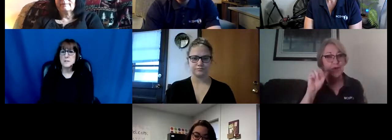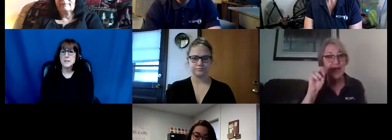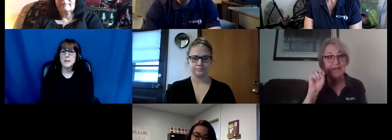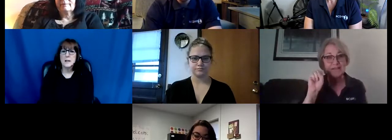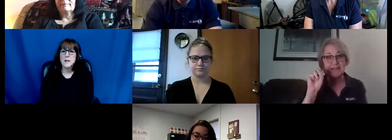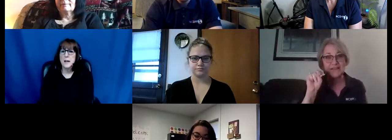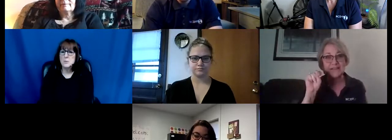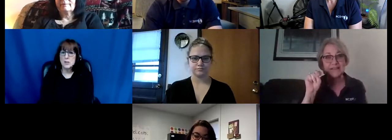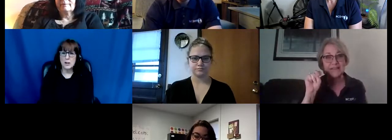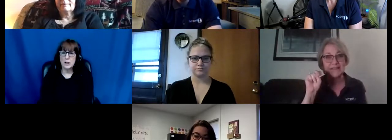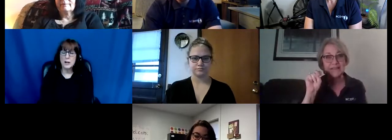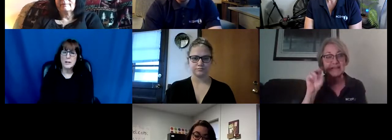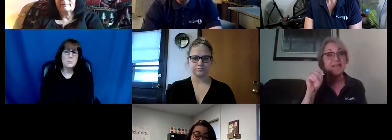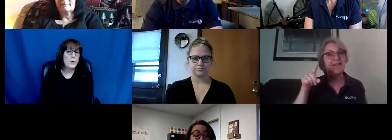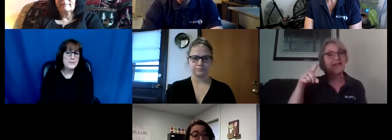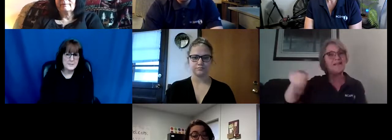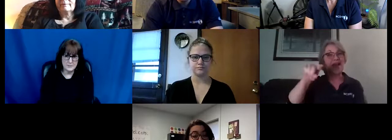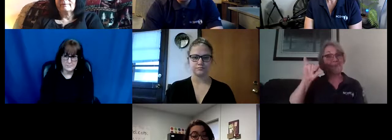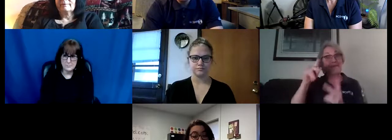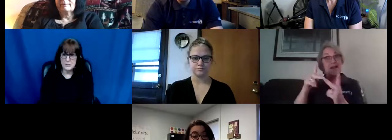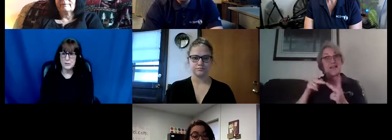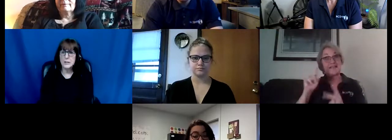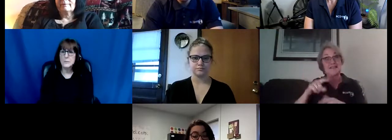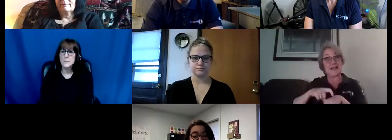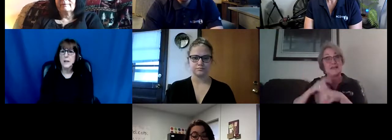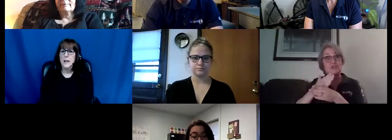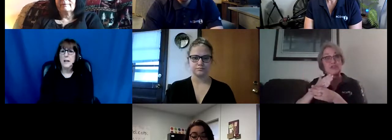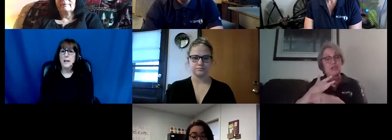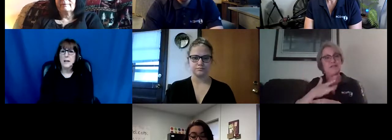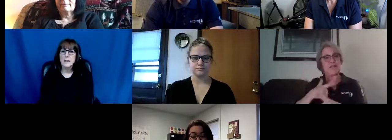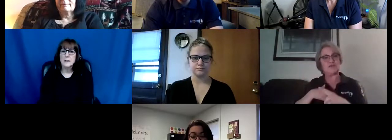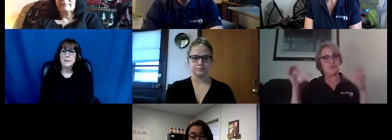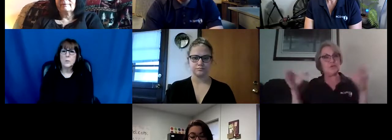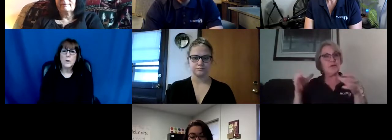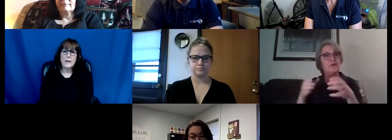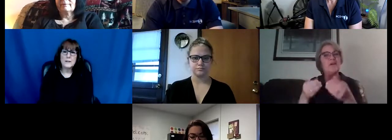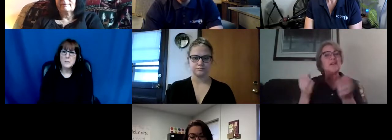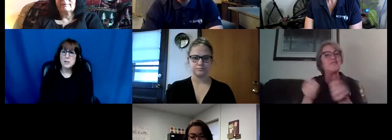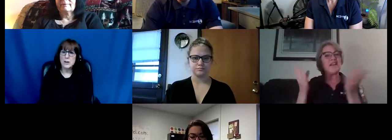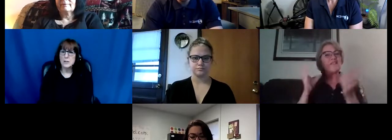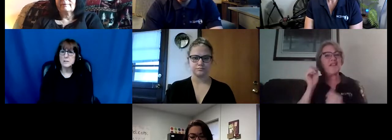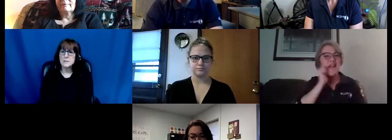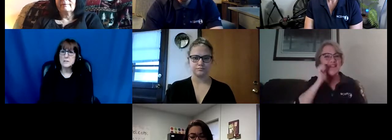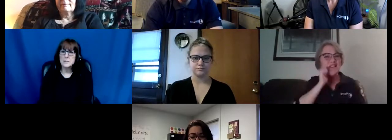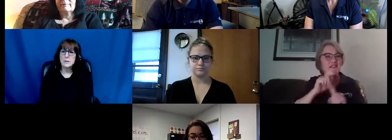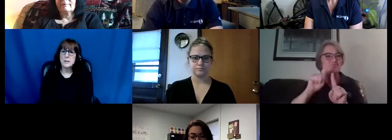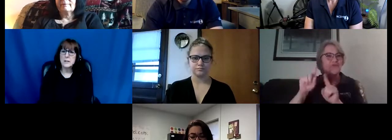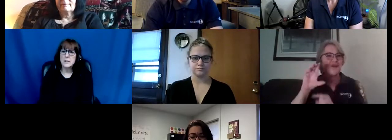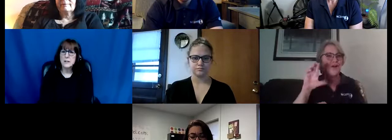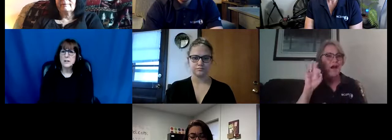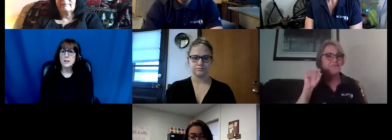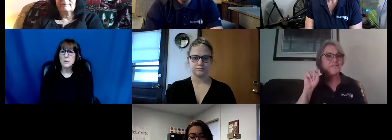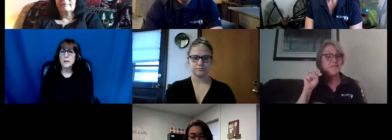in a time share in Branson Missouri and where that timeshare is typically you know they